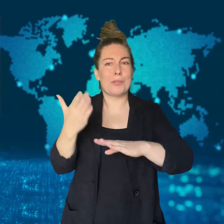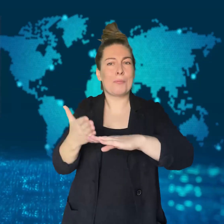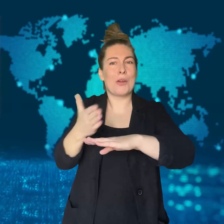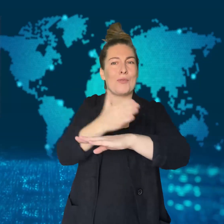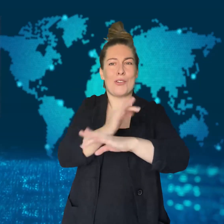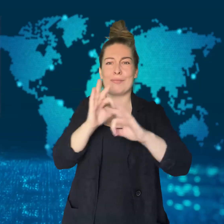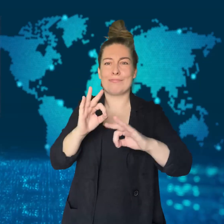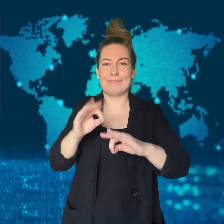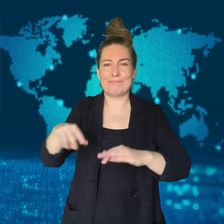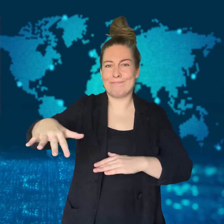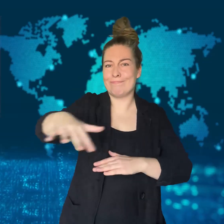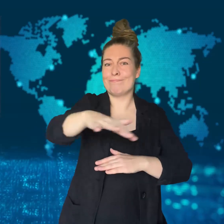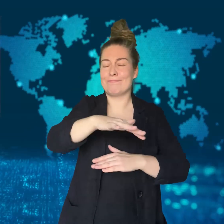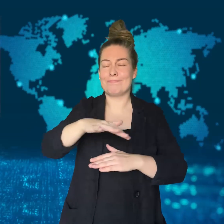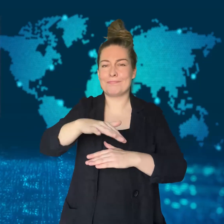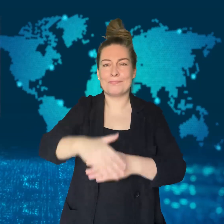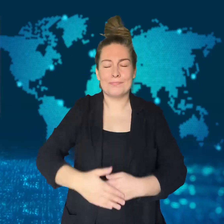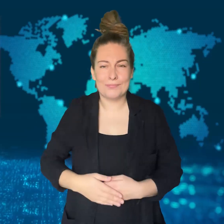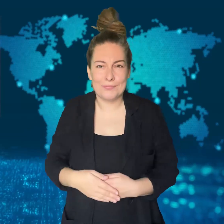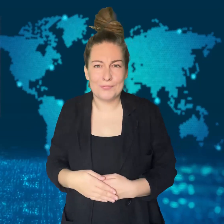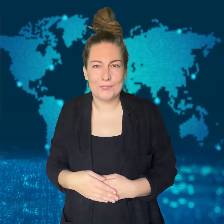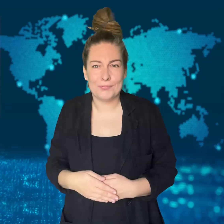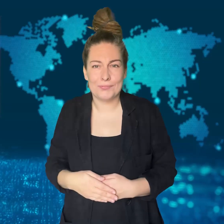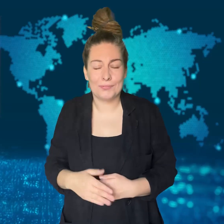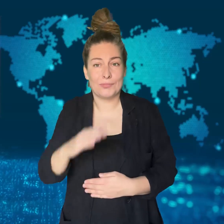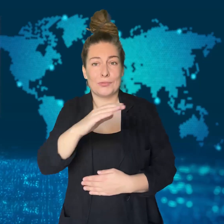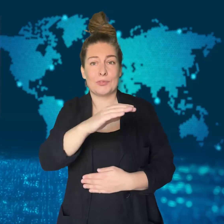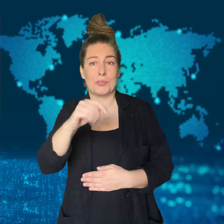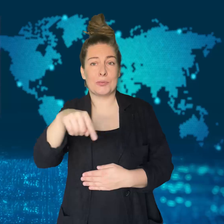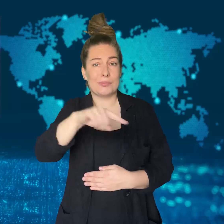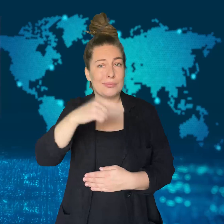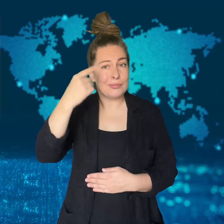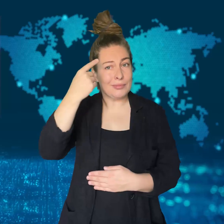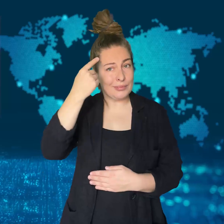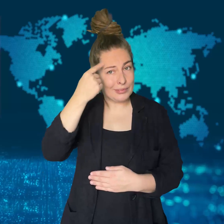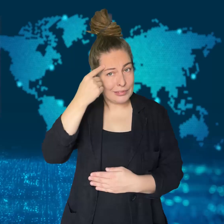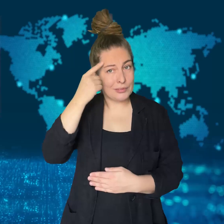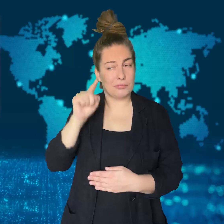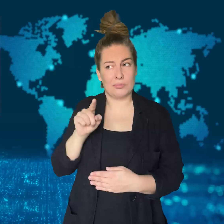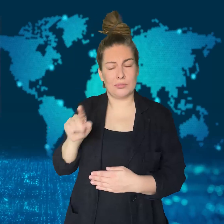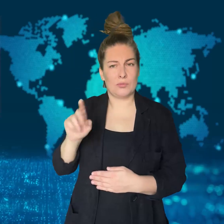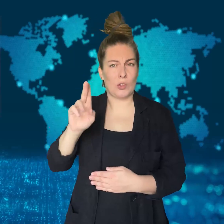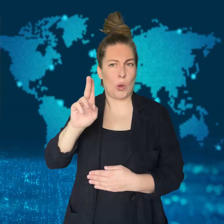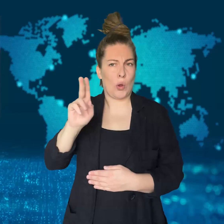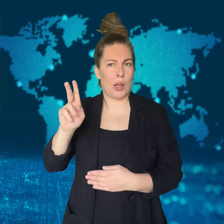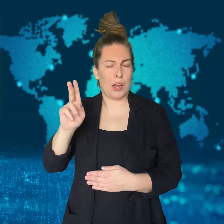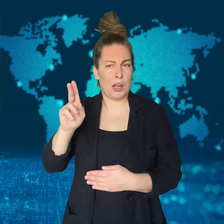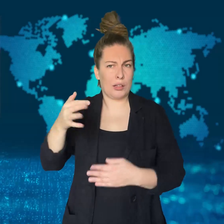businesses, and infrastructure, and a rebuilding of the environment.